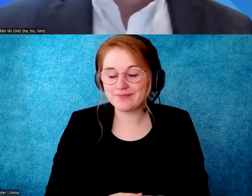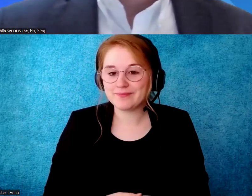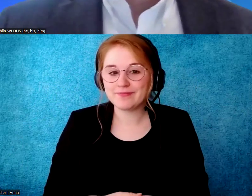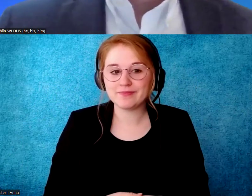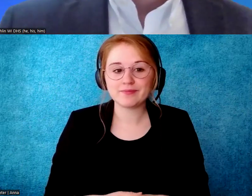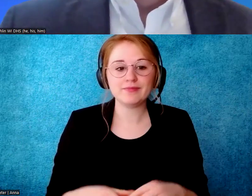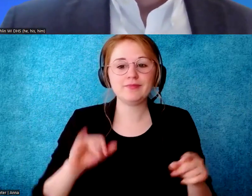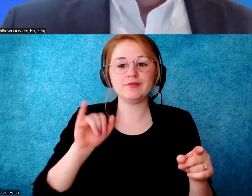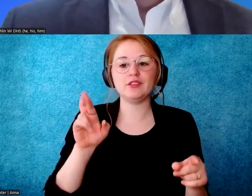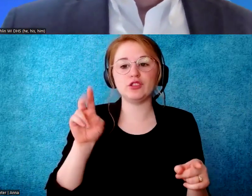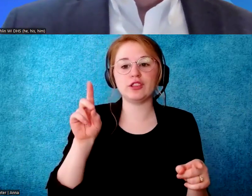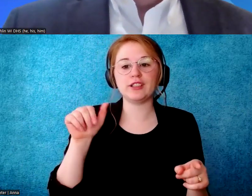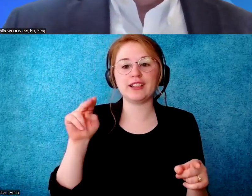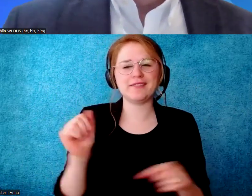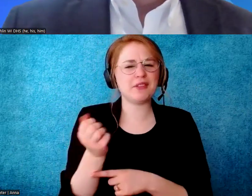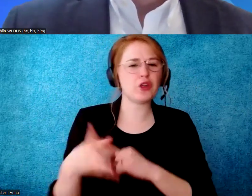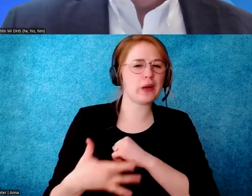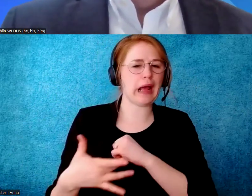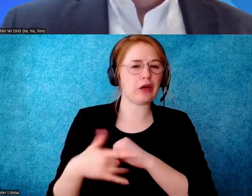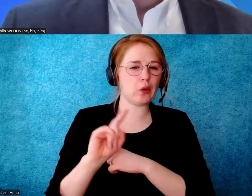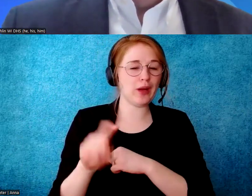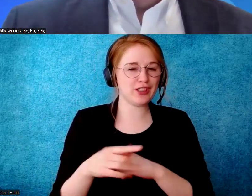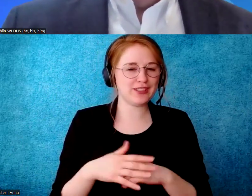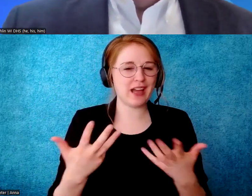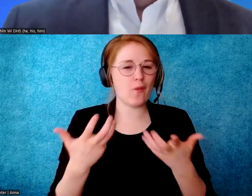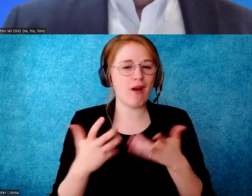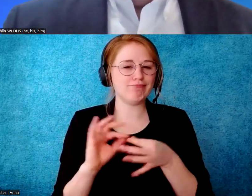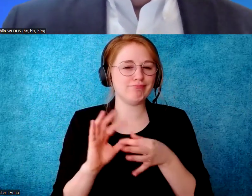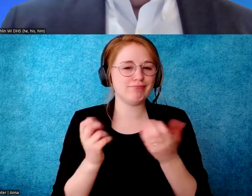We have a couple of technical questions in the Q&A that I want to run through for you.